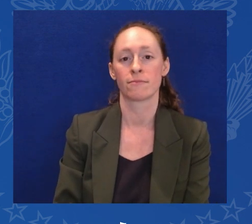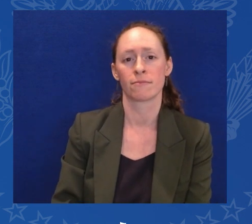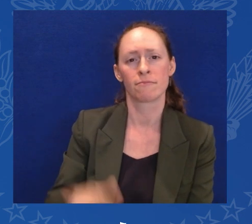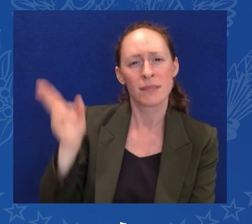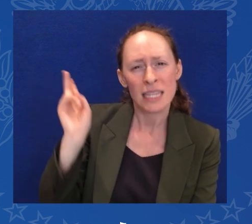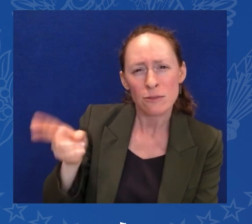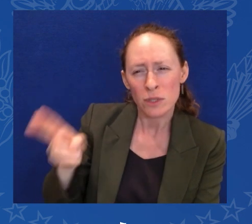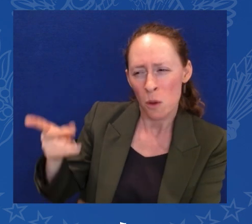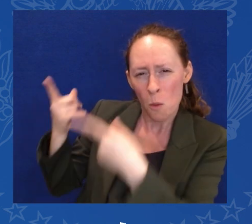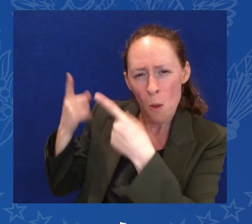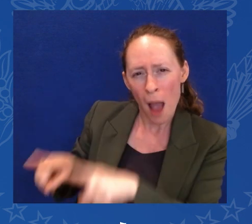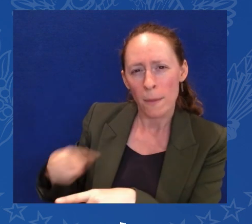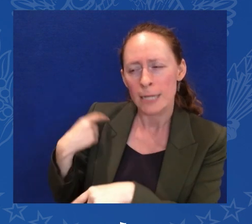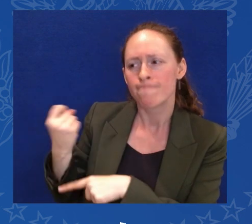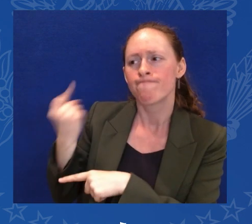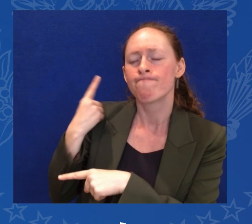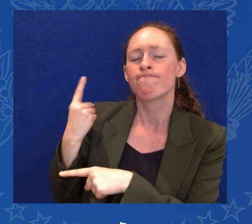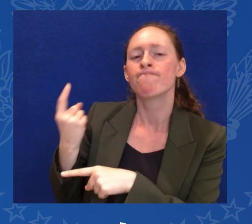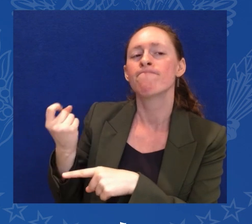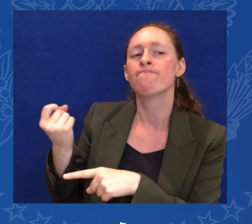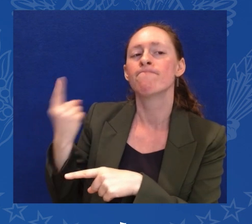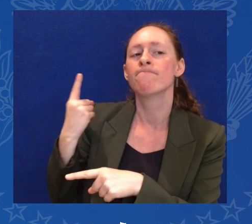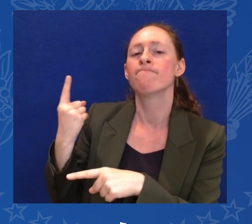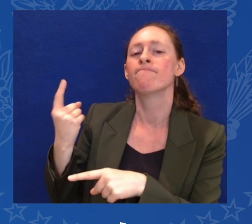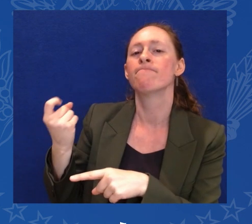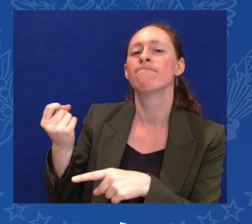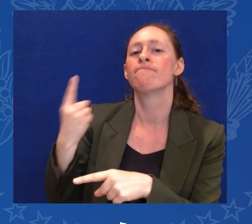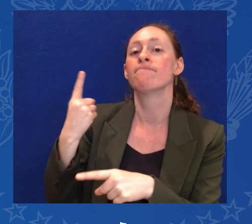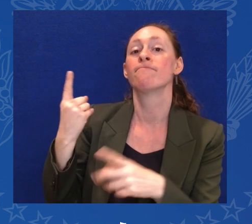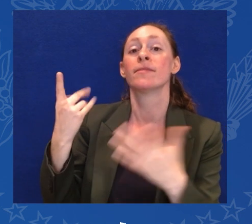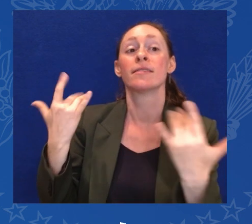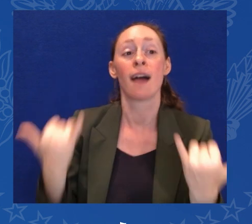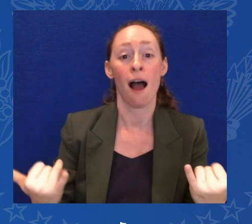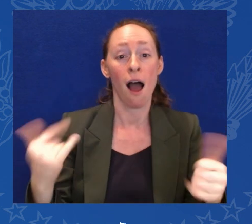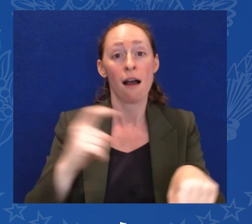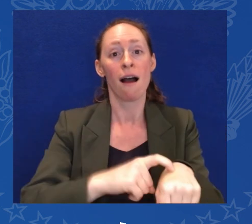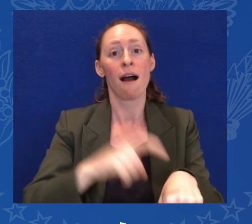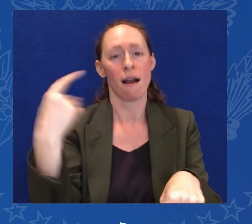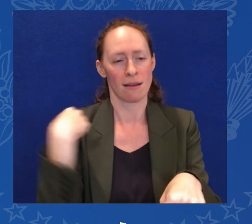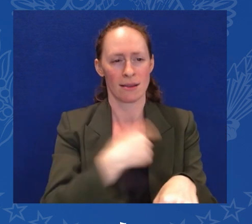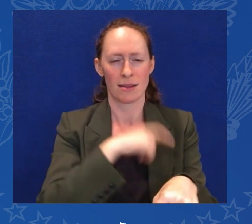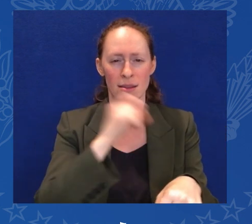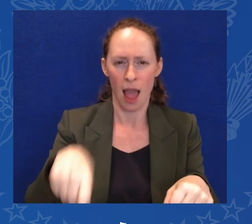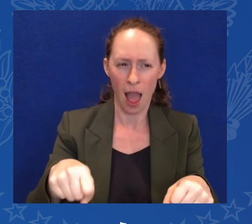to build a better future. And so, now it is my great honor to introduce a leader